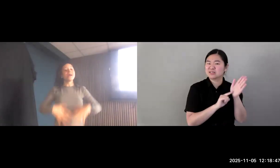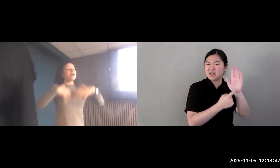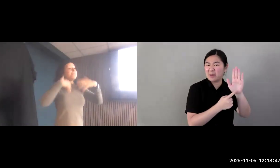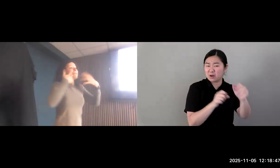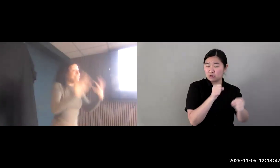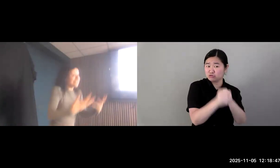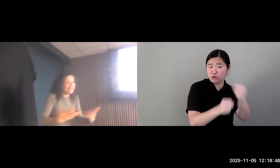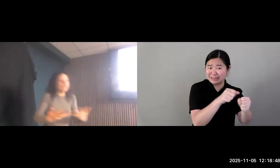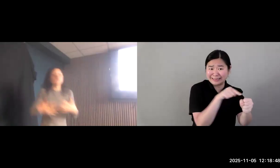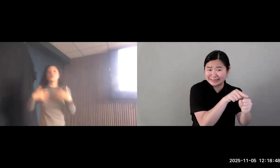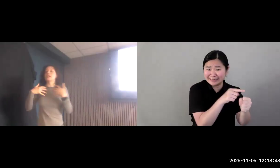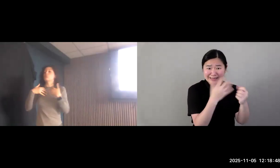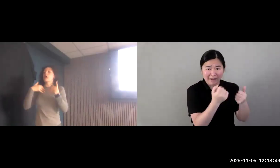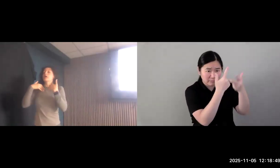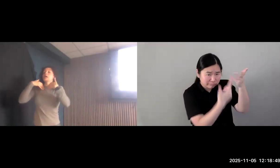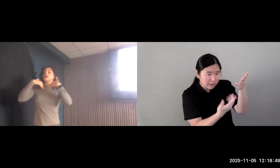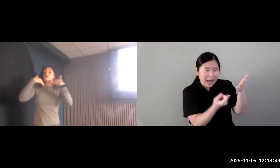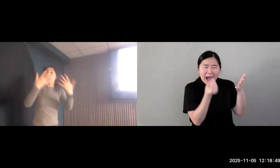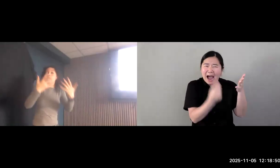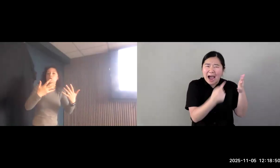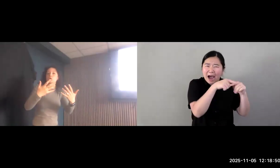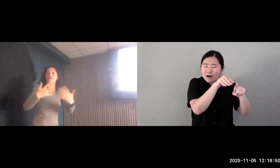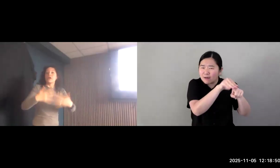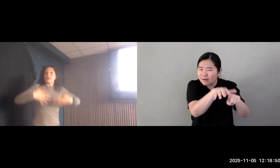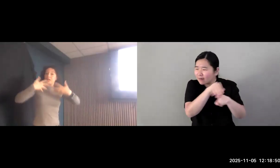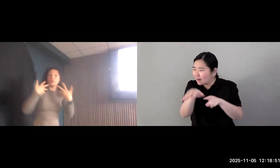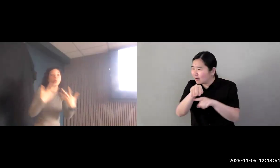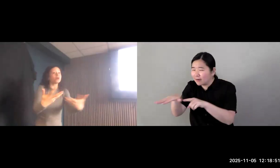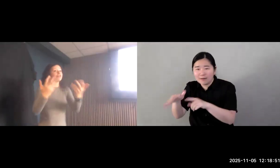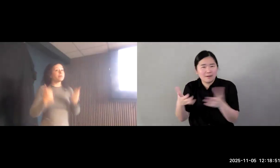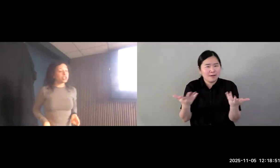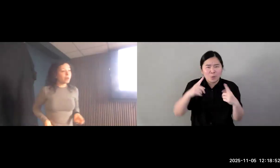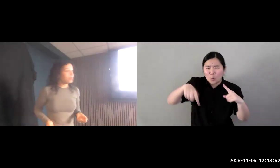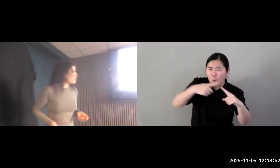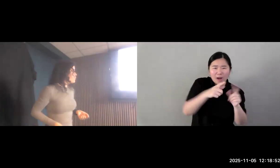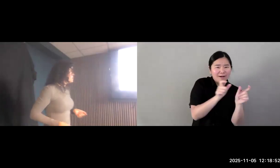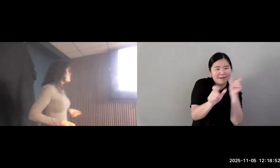Maintaining, so that's when I sort of give more information about the reference